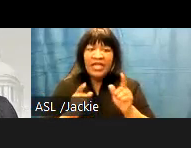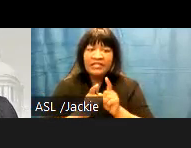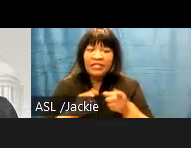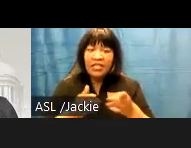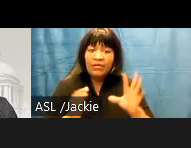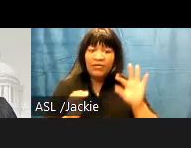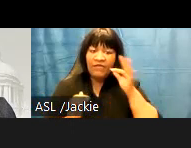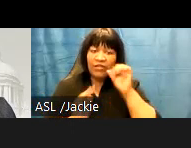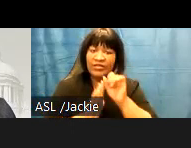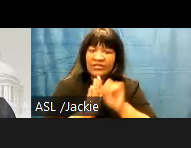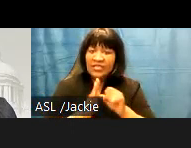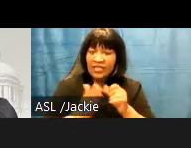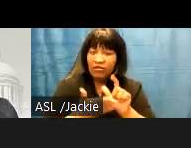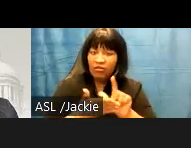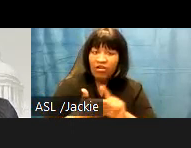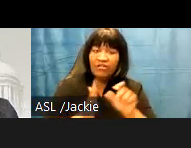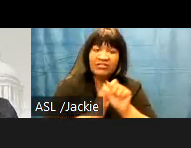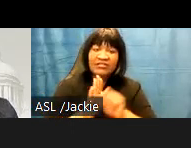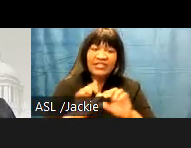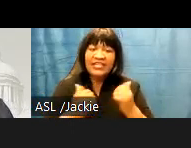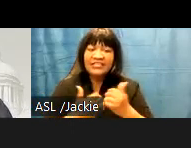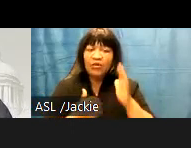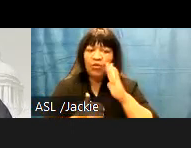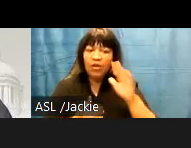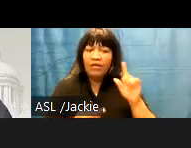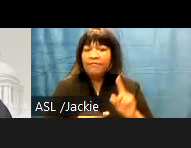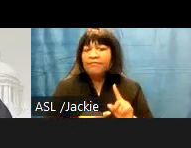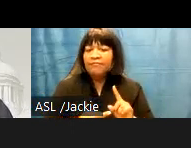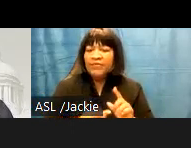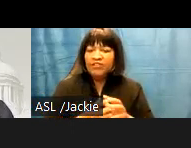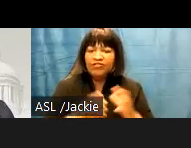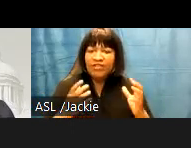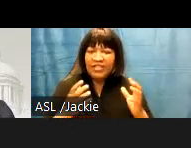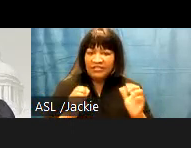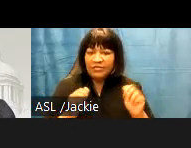and state law, state agencies will minimize to the greatest extent possible the impact